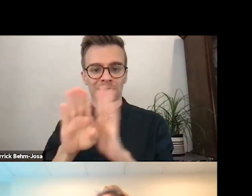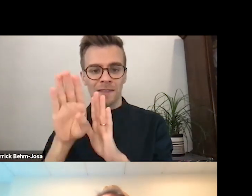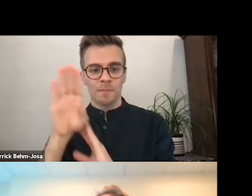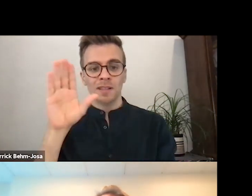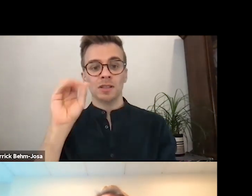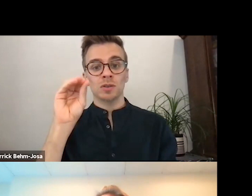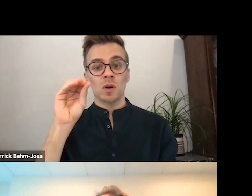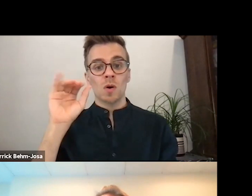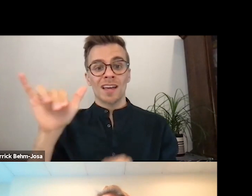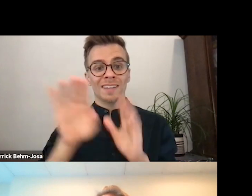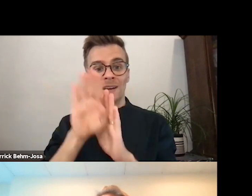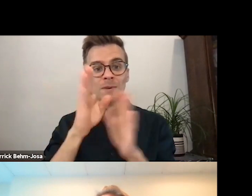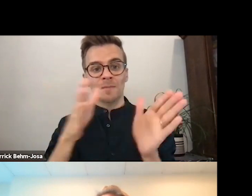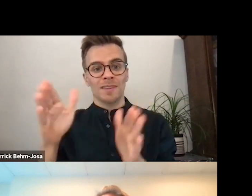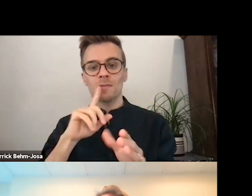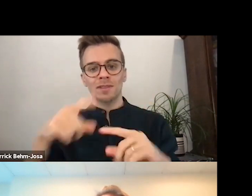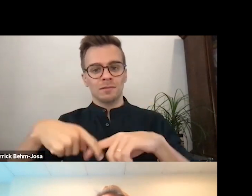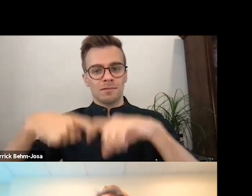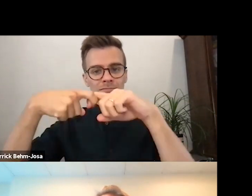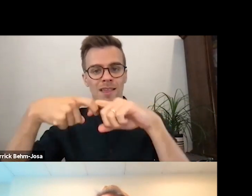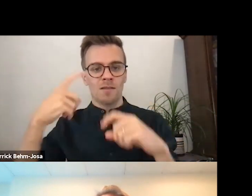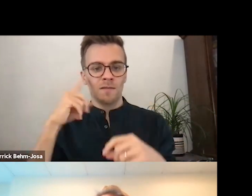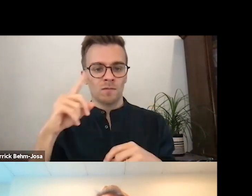It has included the Gallaudet Sixth Street development project.